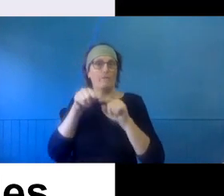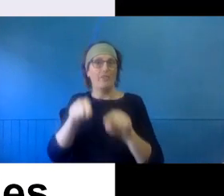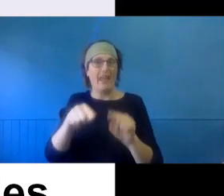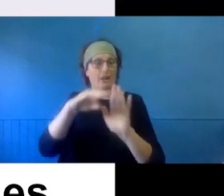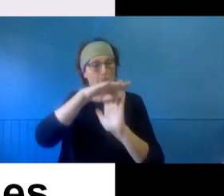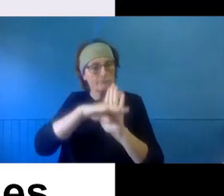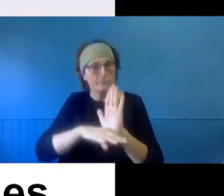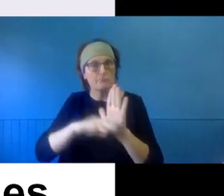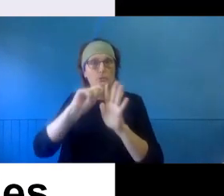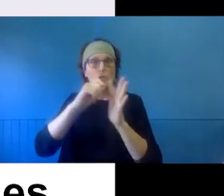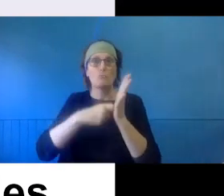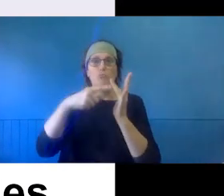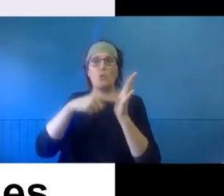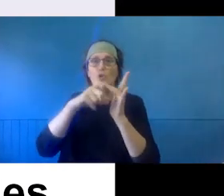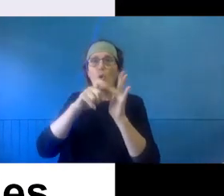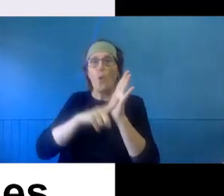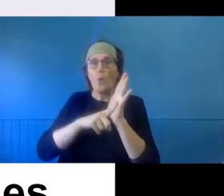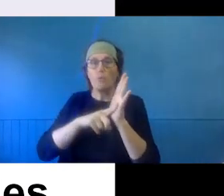protocols and about these responsibilities. But the